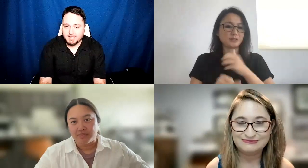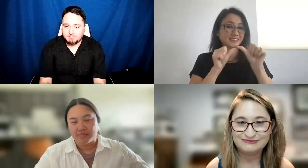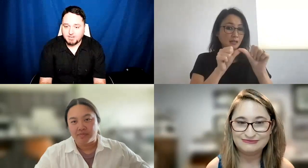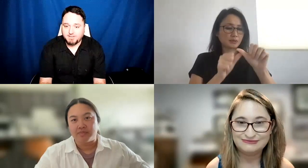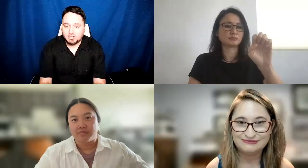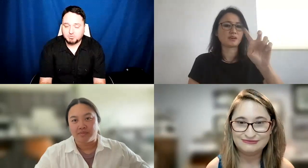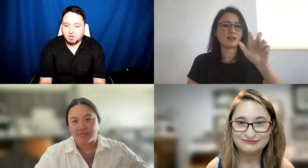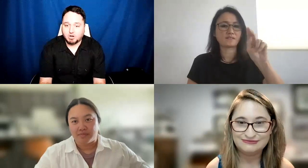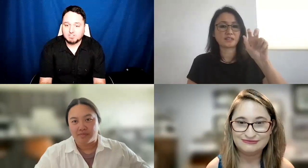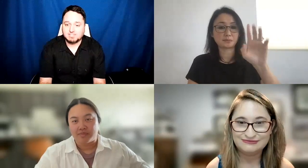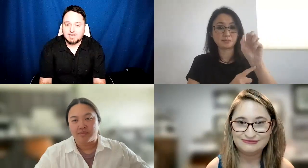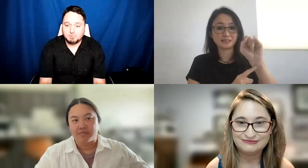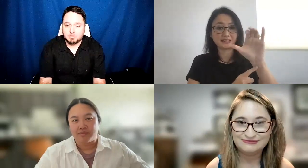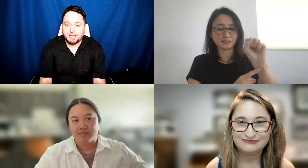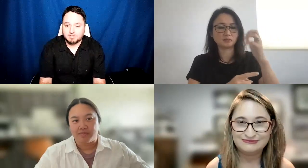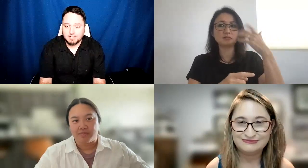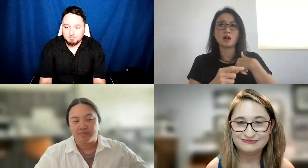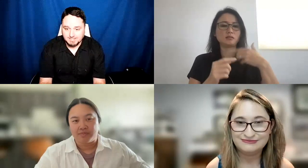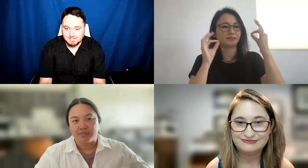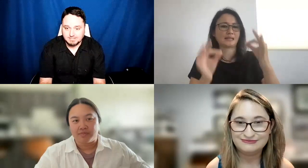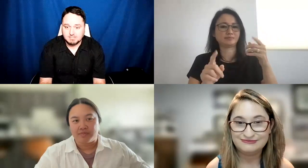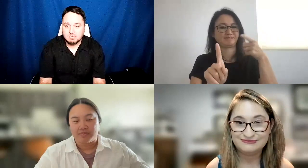and manufacturing our sustainable elevated basics.